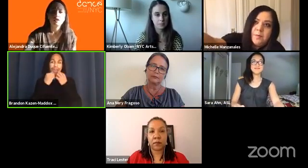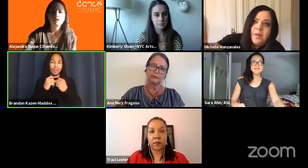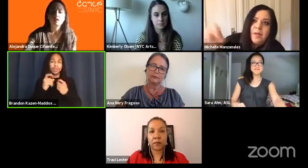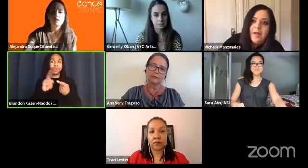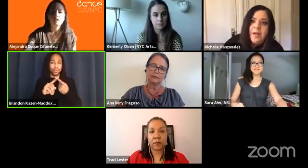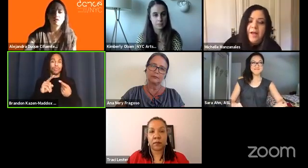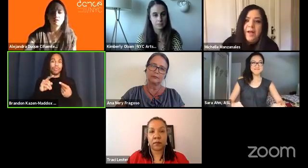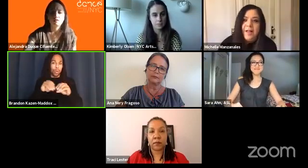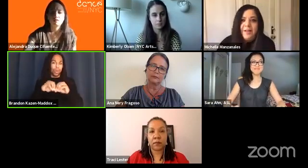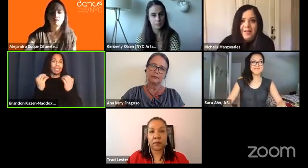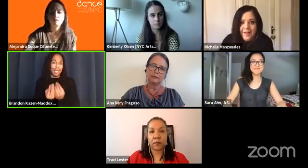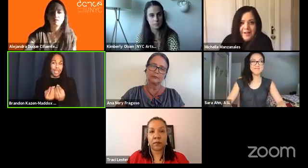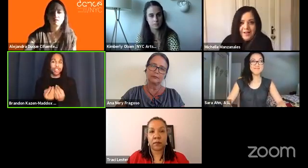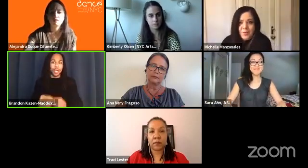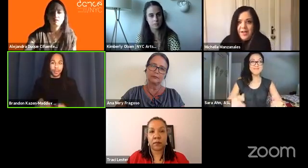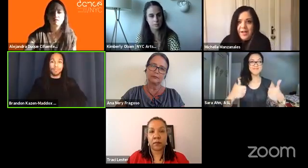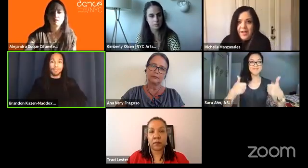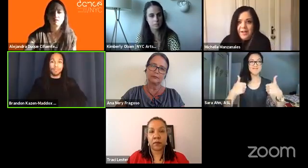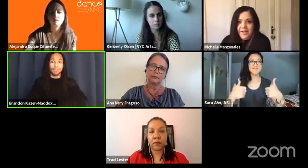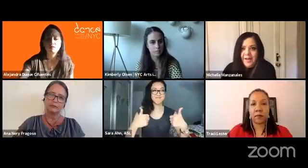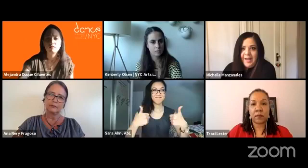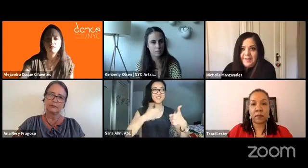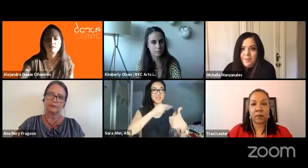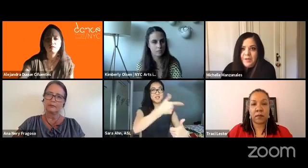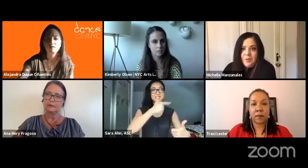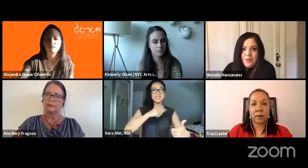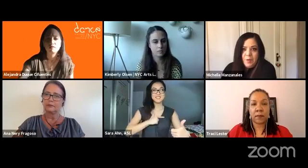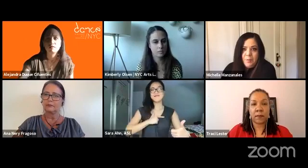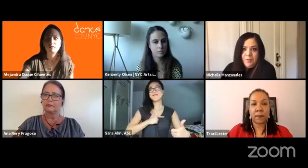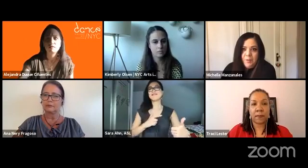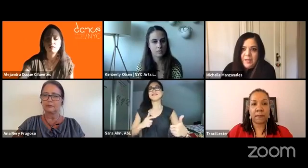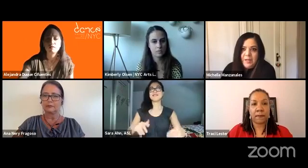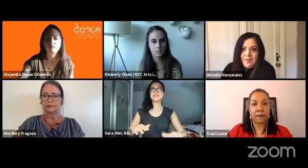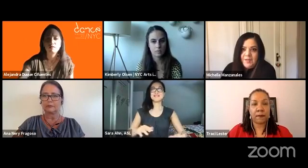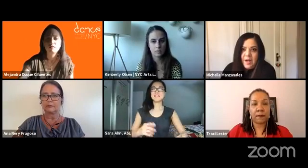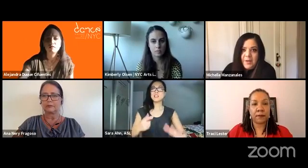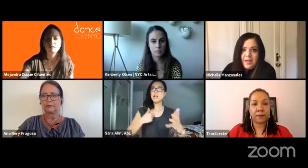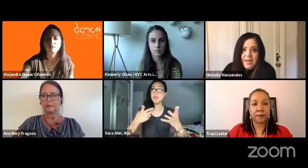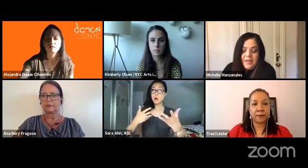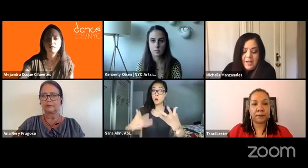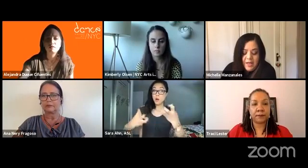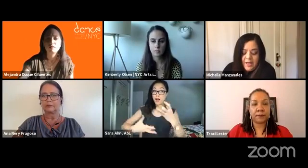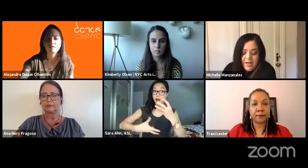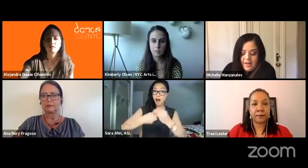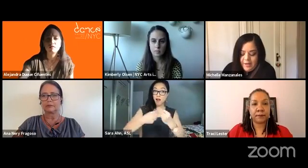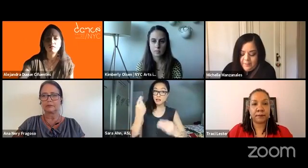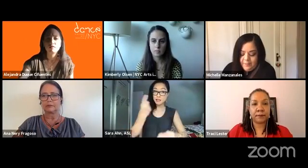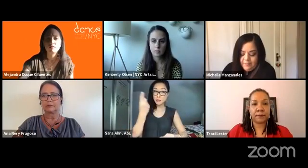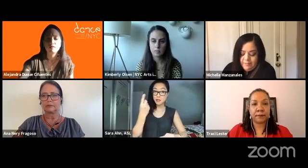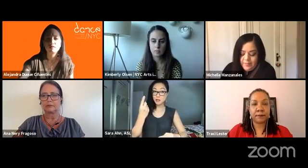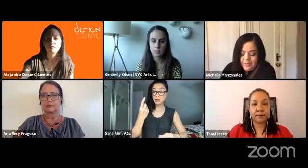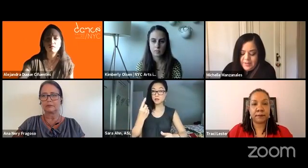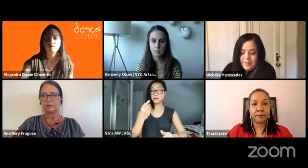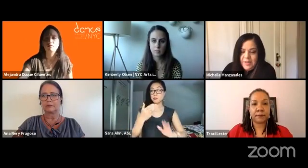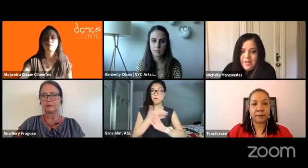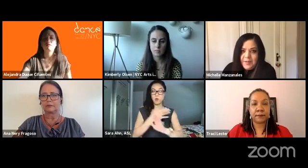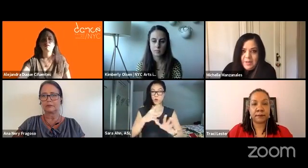is that TA's are being brought in and how do you want us to proceed next?